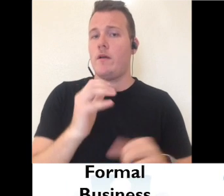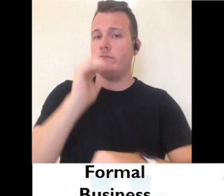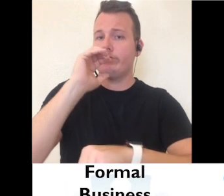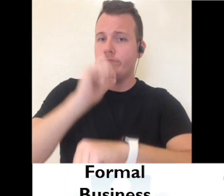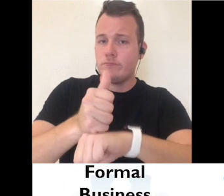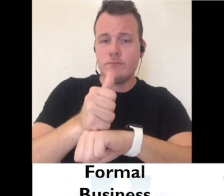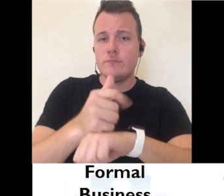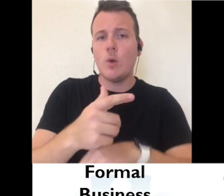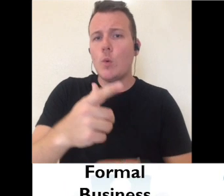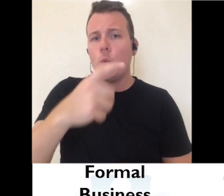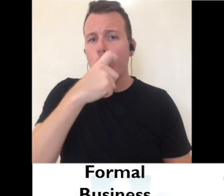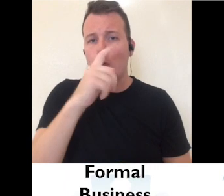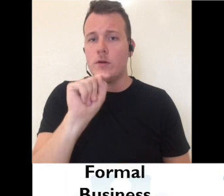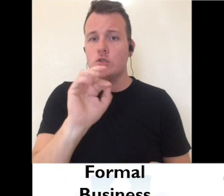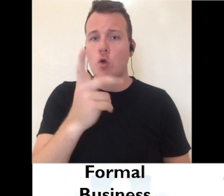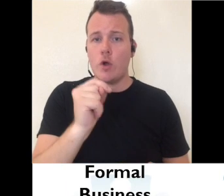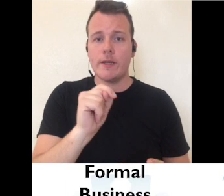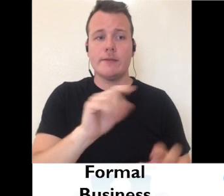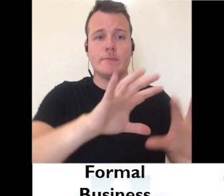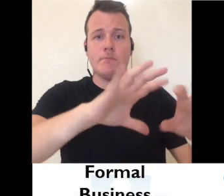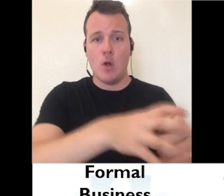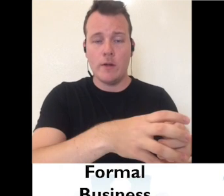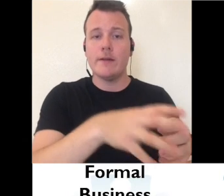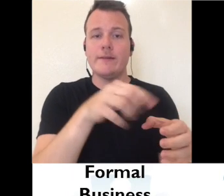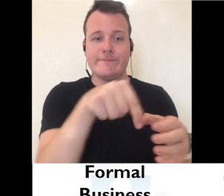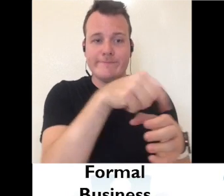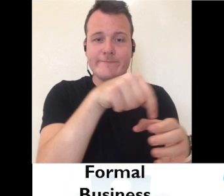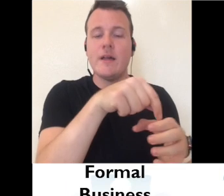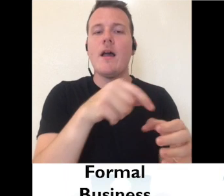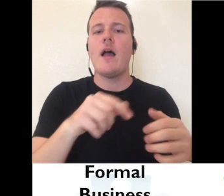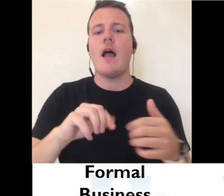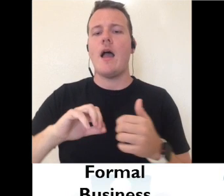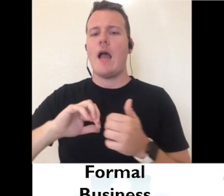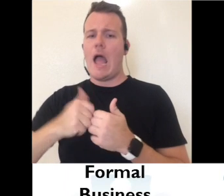propose to do things uniquely for that group where patients will definitely go